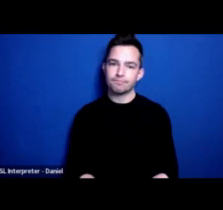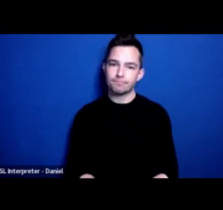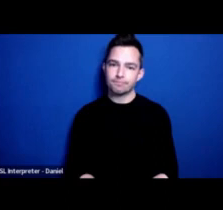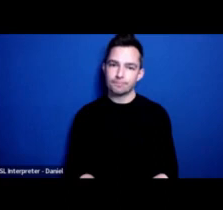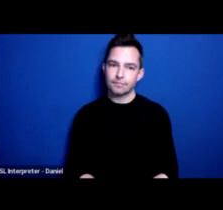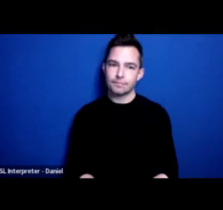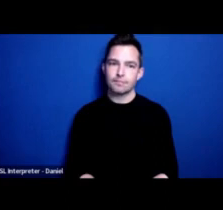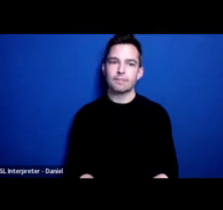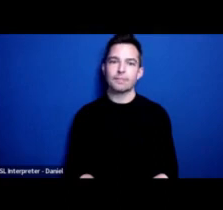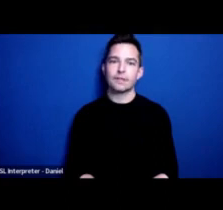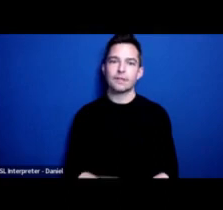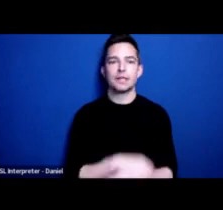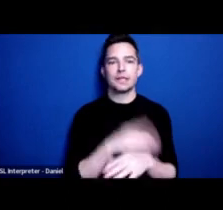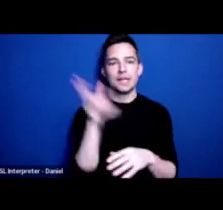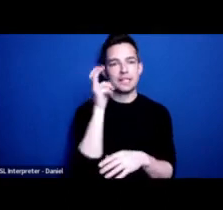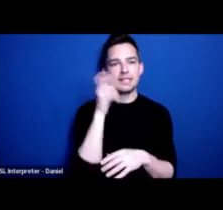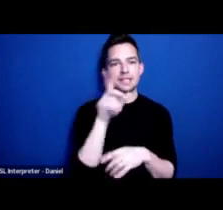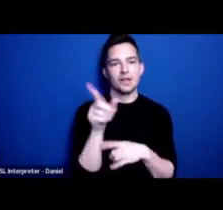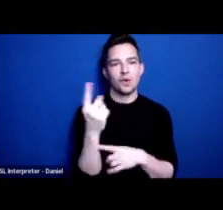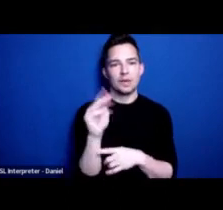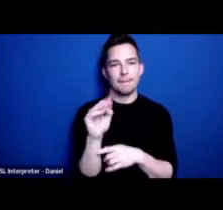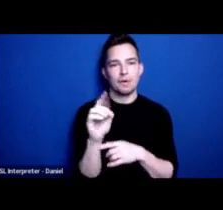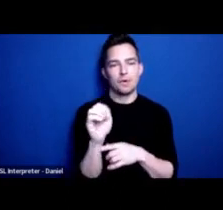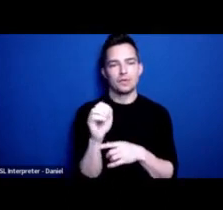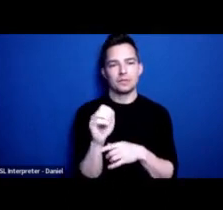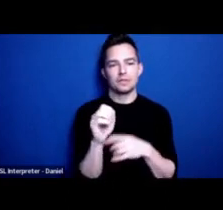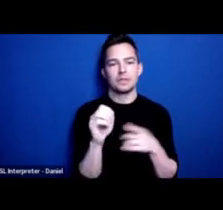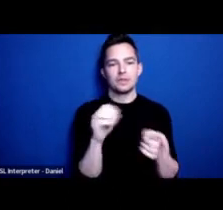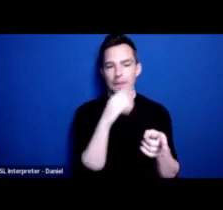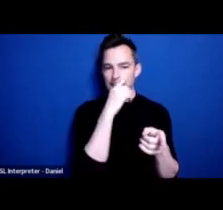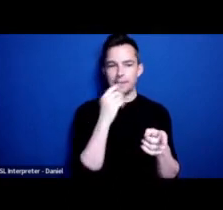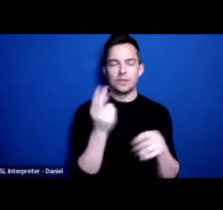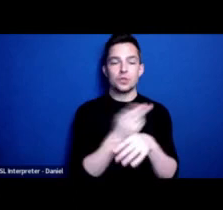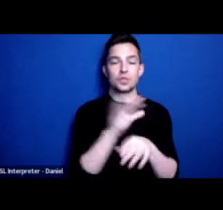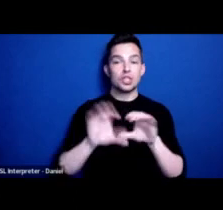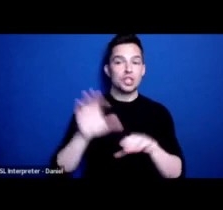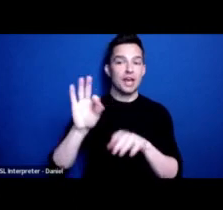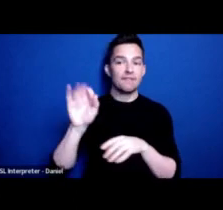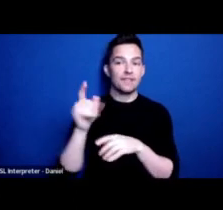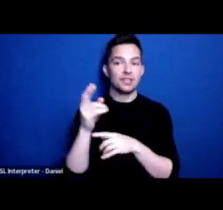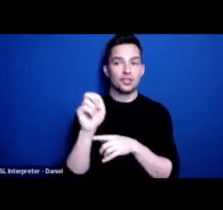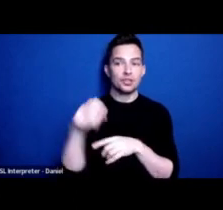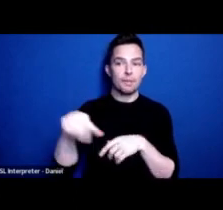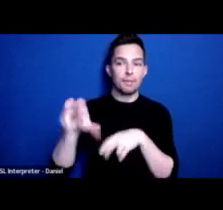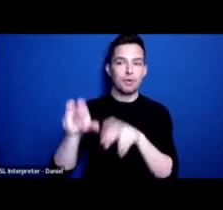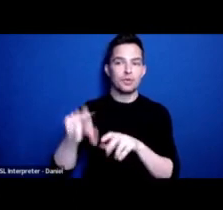in listen only mode during the webinar, please use the chat feature in Zoom to post questions and communicate with